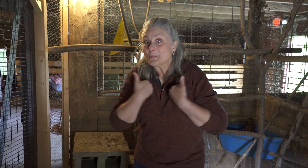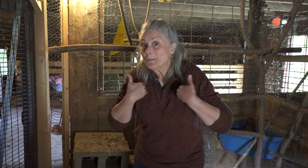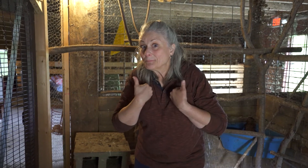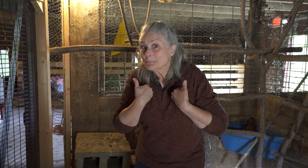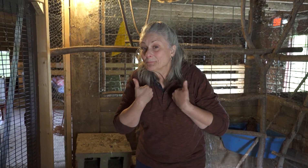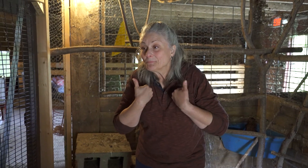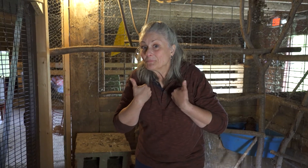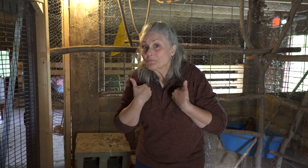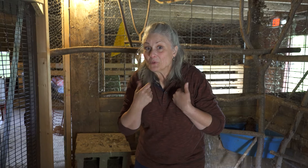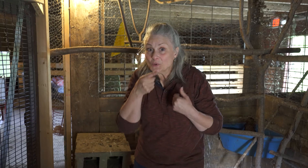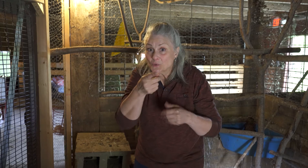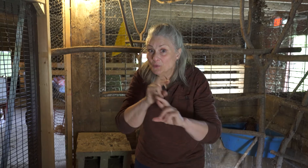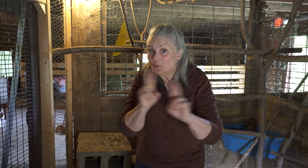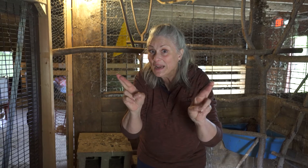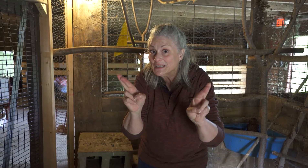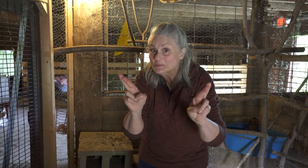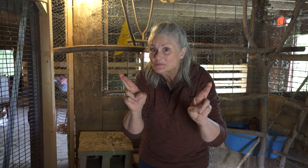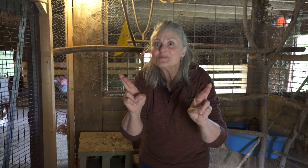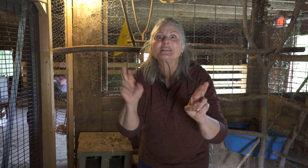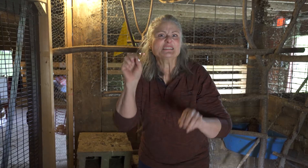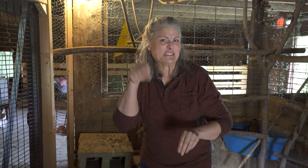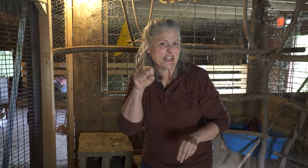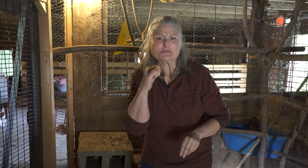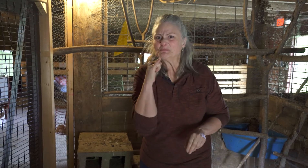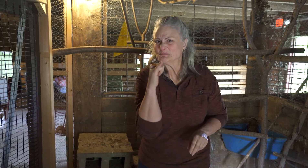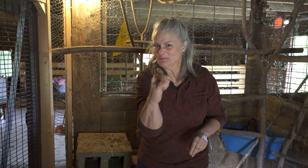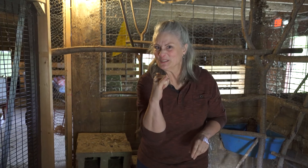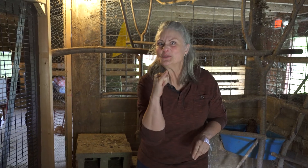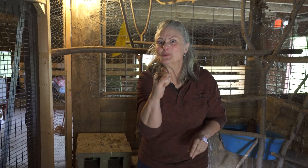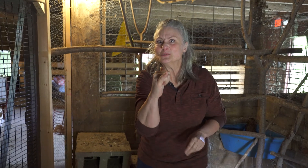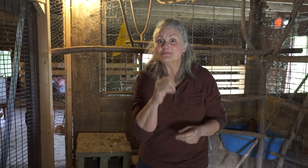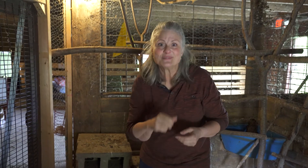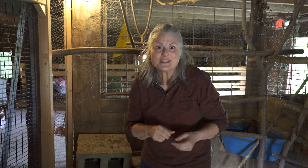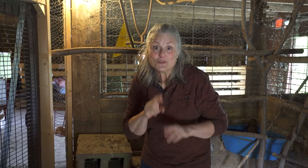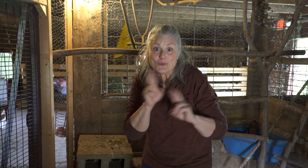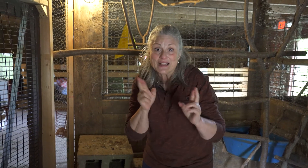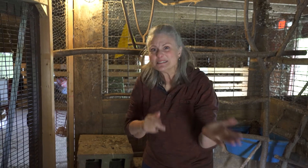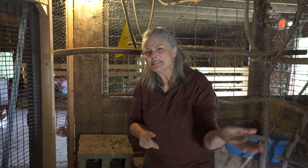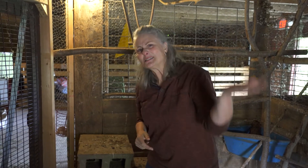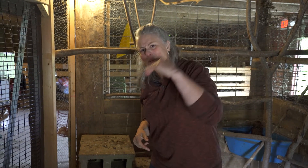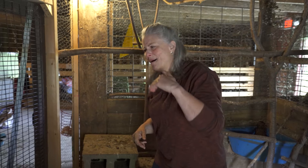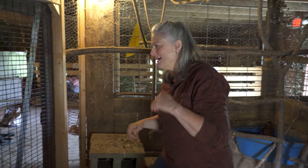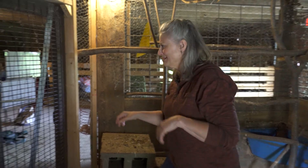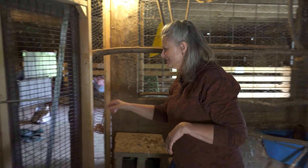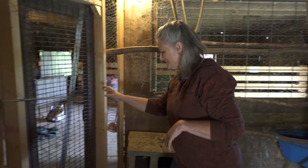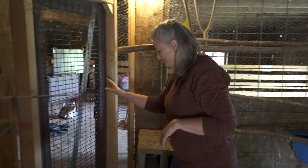Come on, we're going to go see what other animals they have. Are you ready? I am too. Let's go.